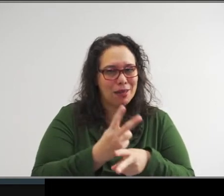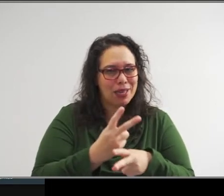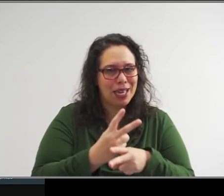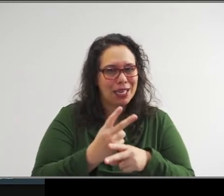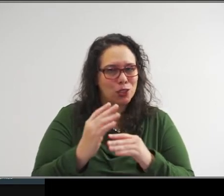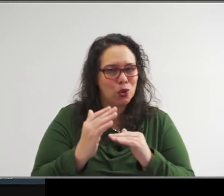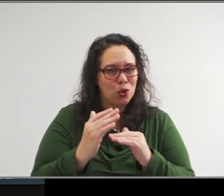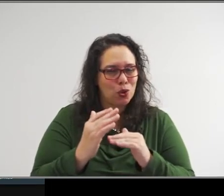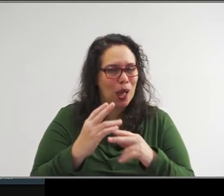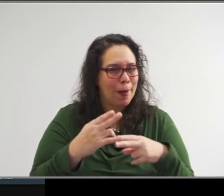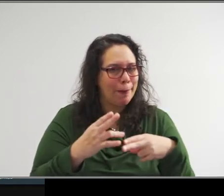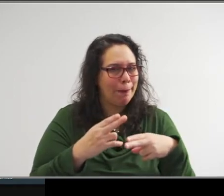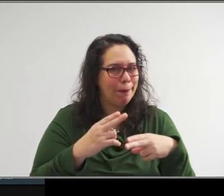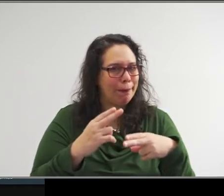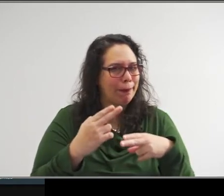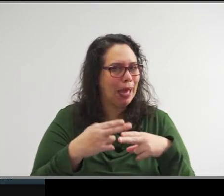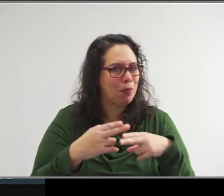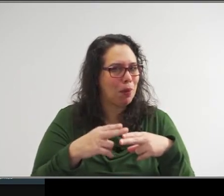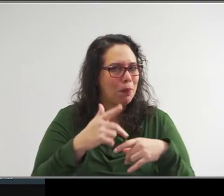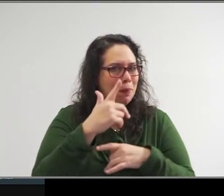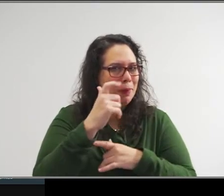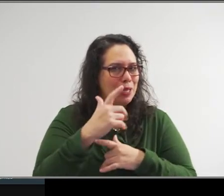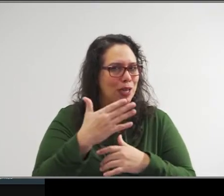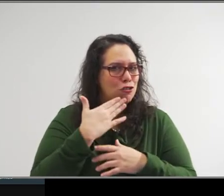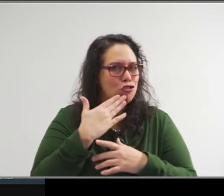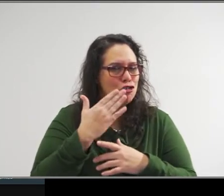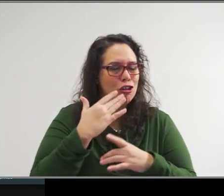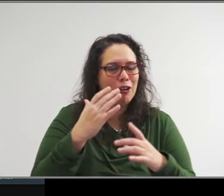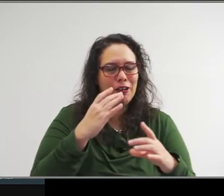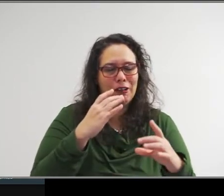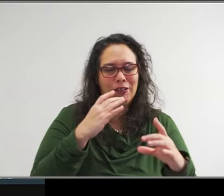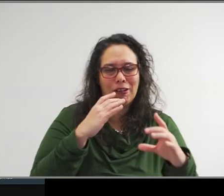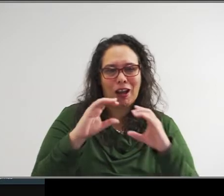conversation in a very informative and educational conversation.